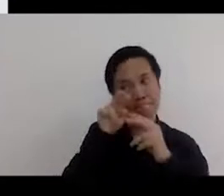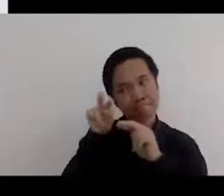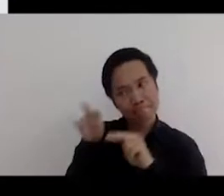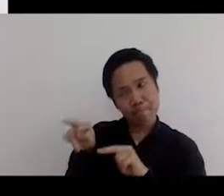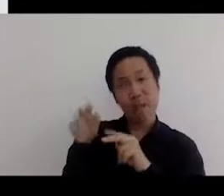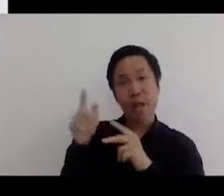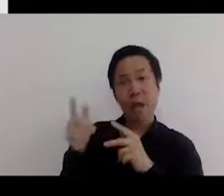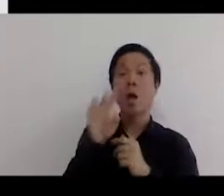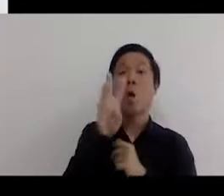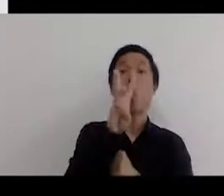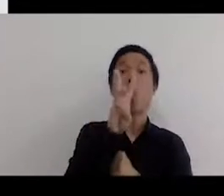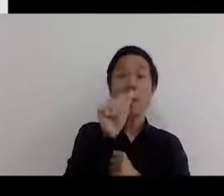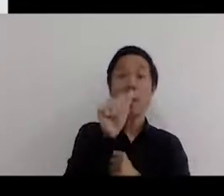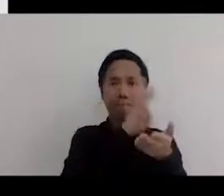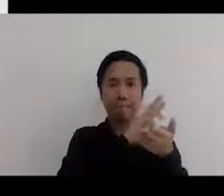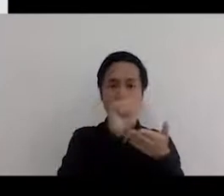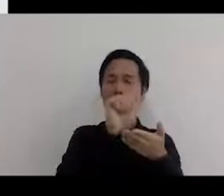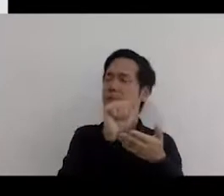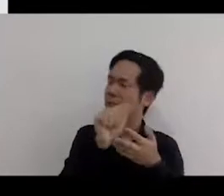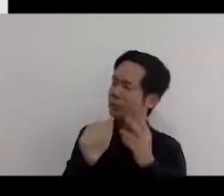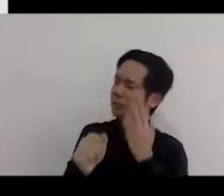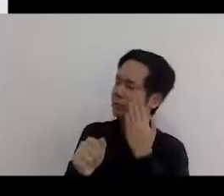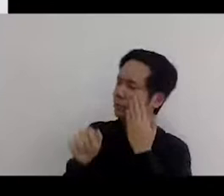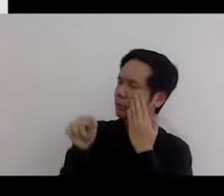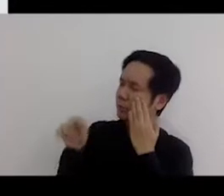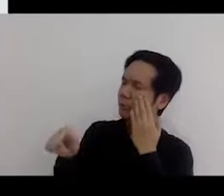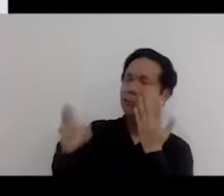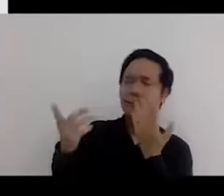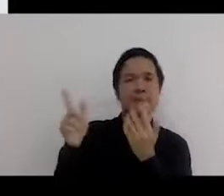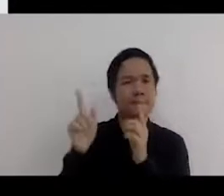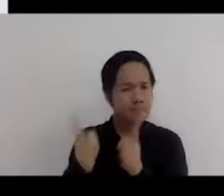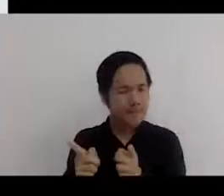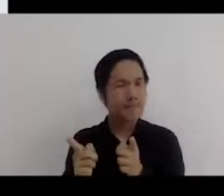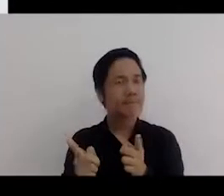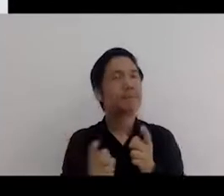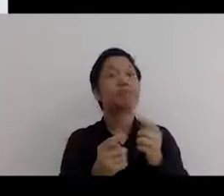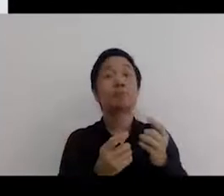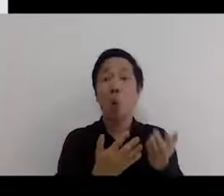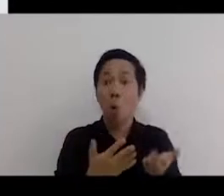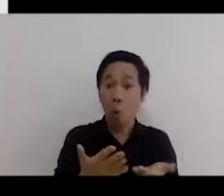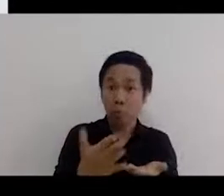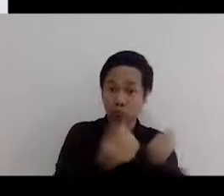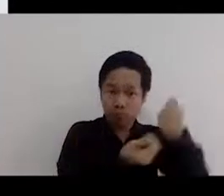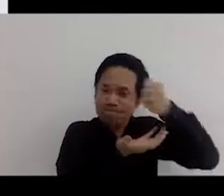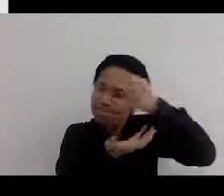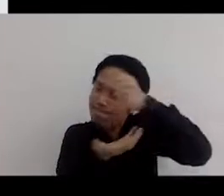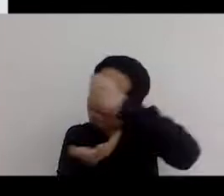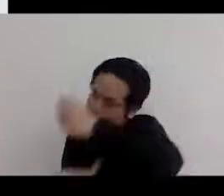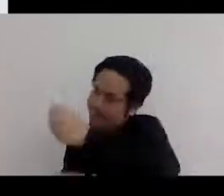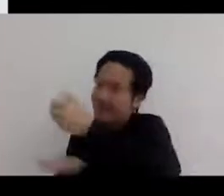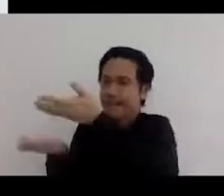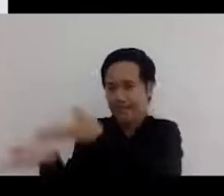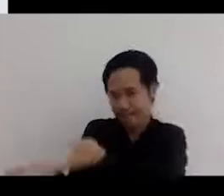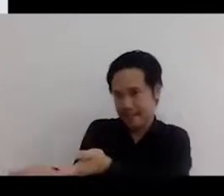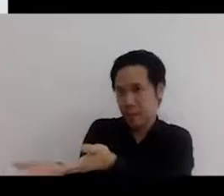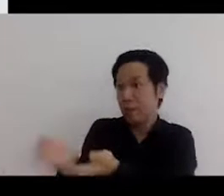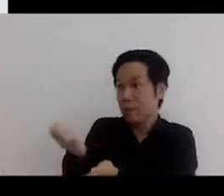She is now being respected in her family. The COVID-19 crisis is new.